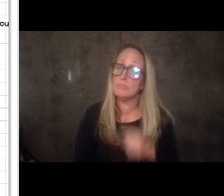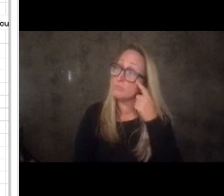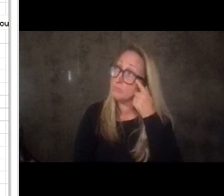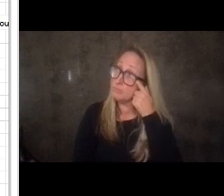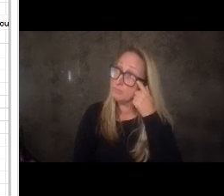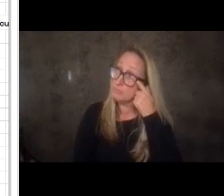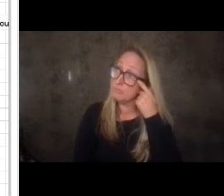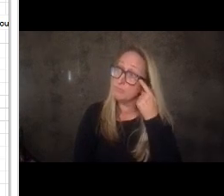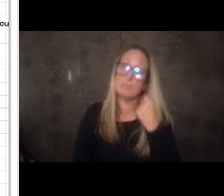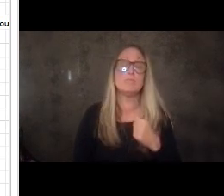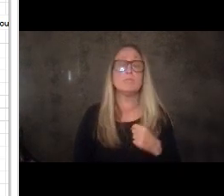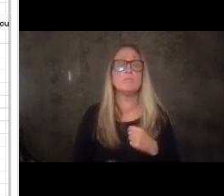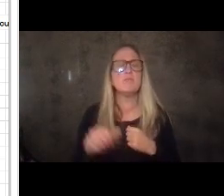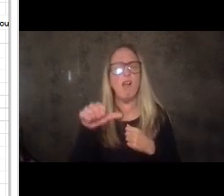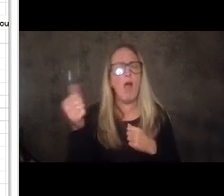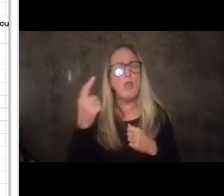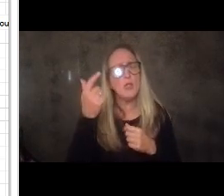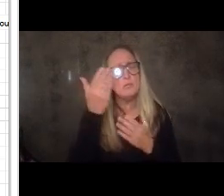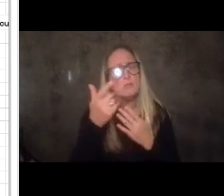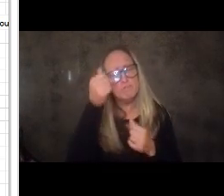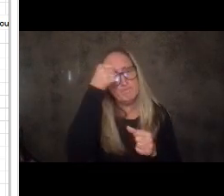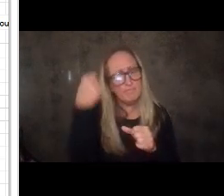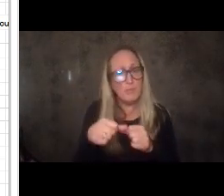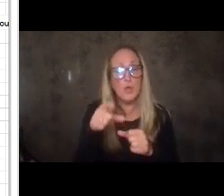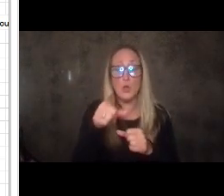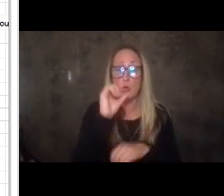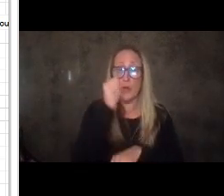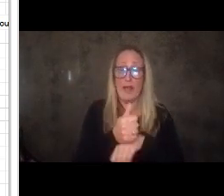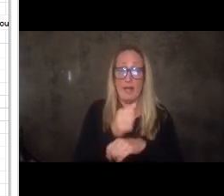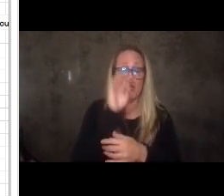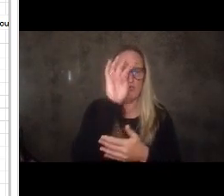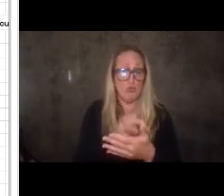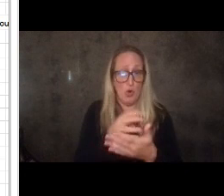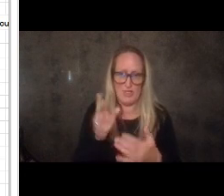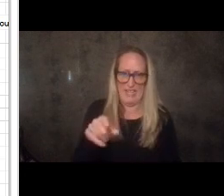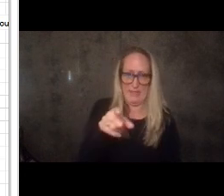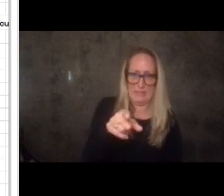Uh, let's see a few other things to keep in mind when you are creating charts like this chart I have here. I created this